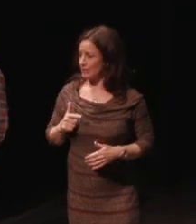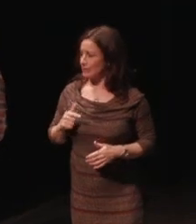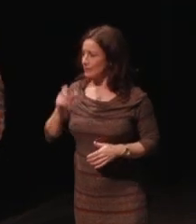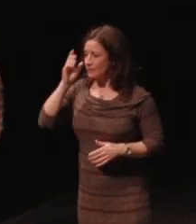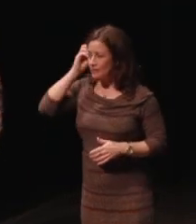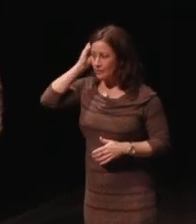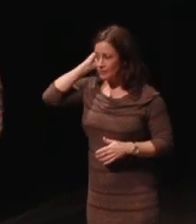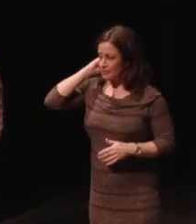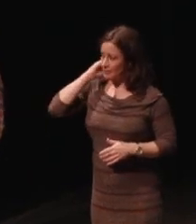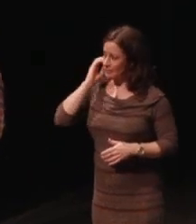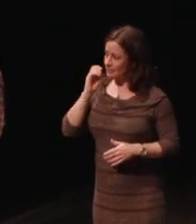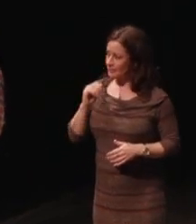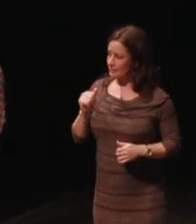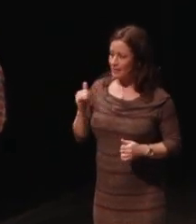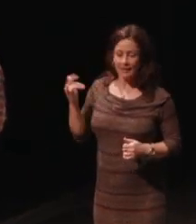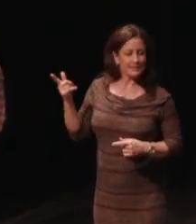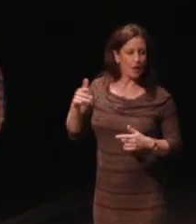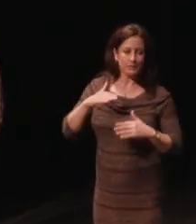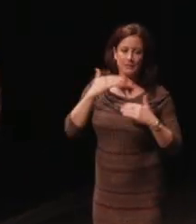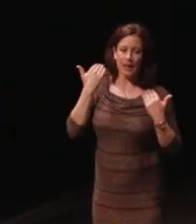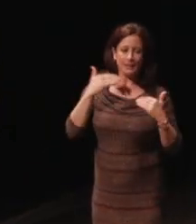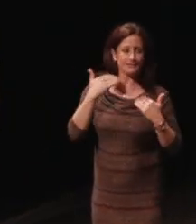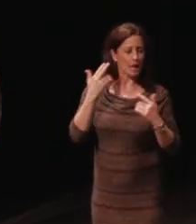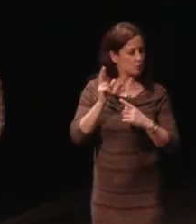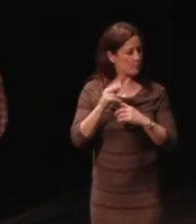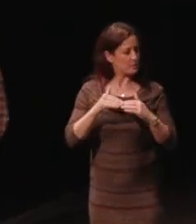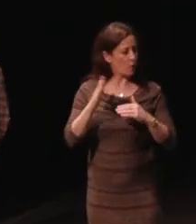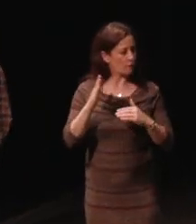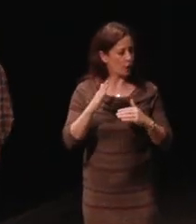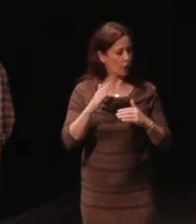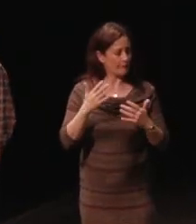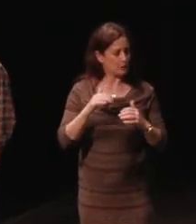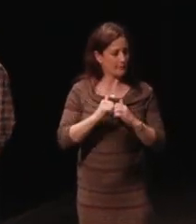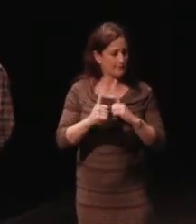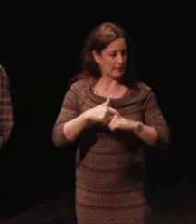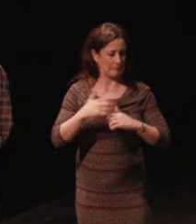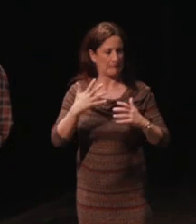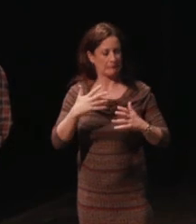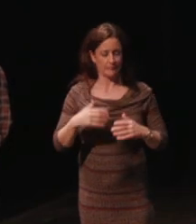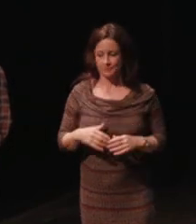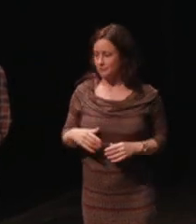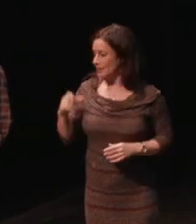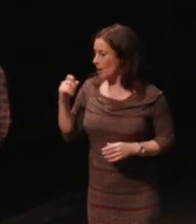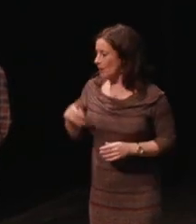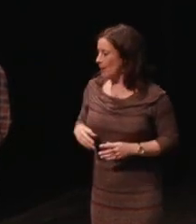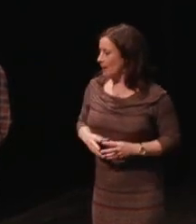You can do this. I'm putting music on you guys. Right? Yeah, that's our two minutes, so we've got to hurry. Okay.